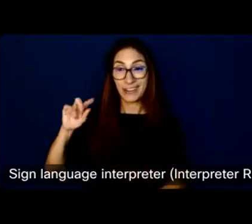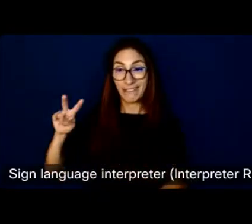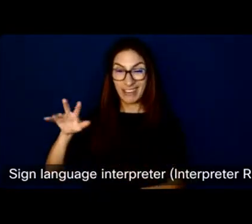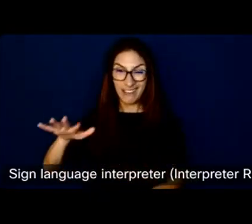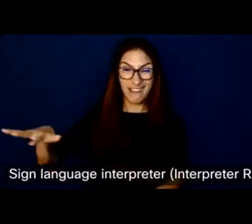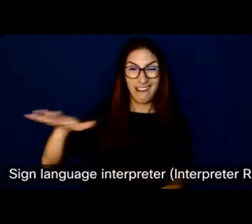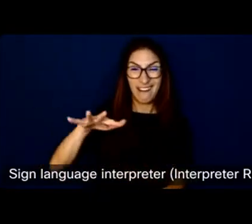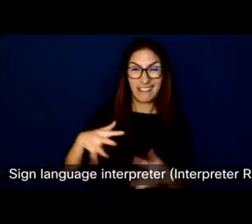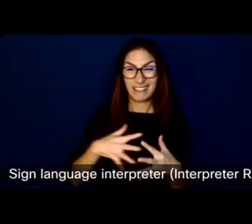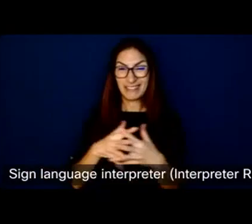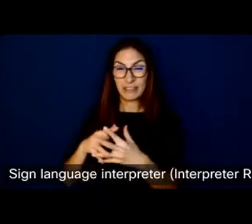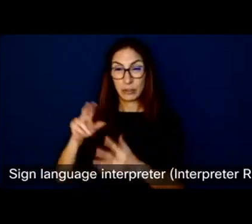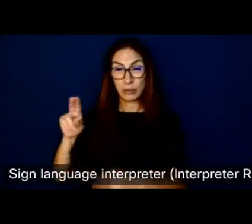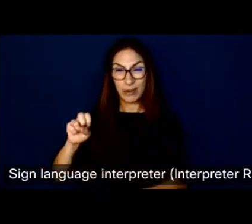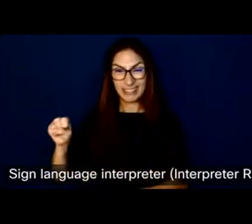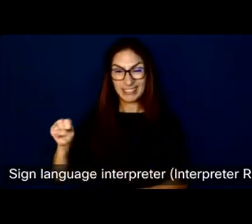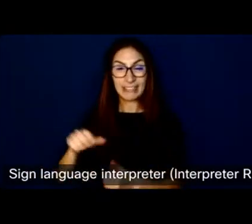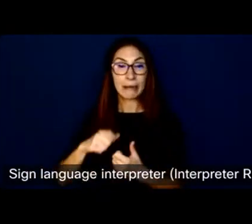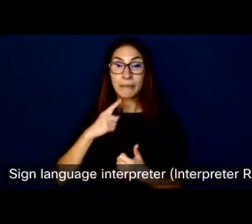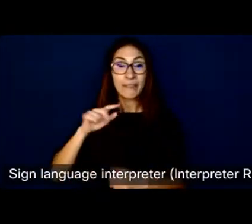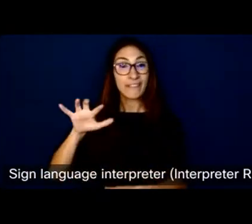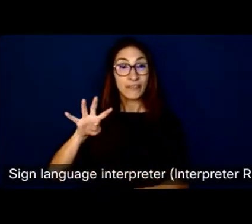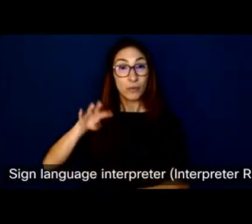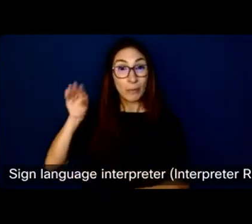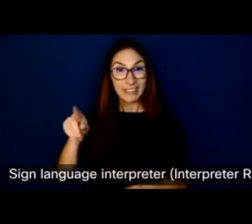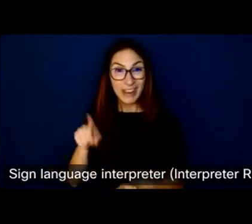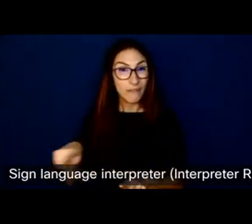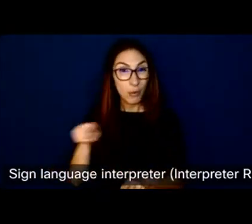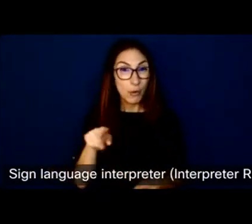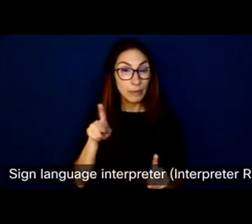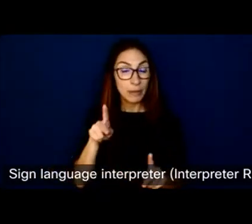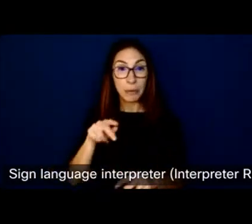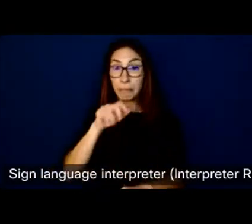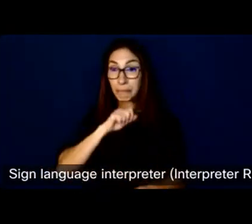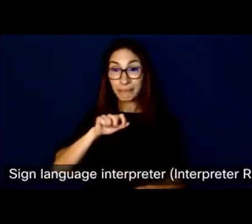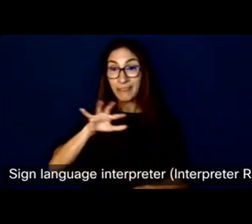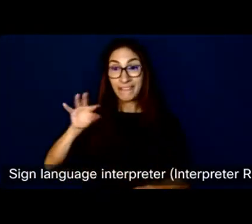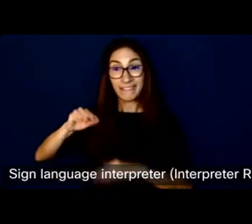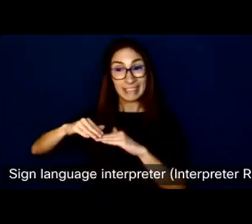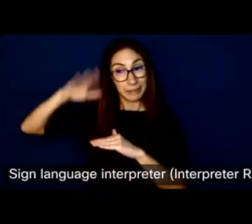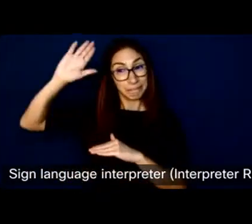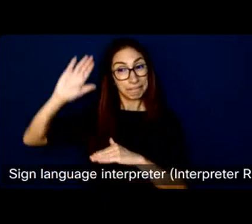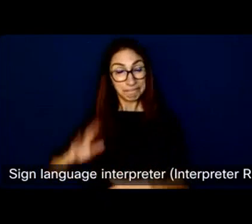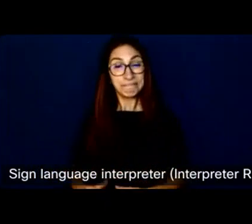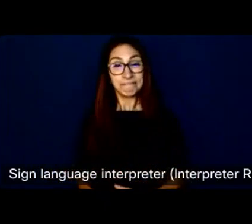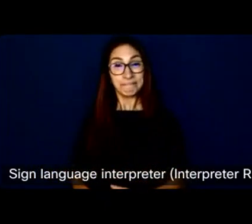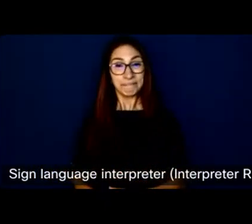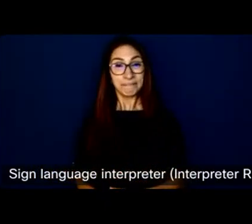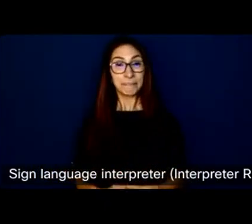those folks are 50 and older. So that's our answer. And so, now I think we're going to question and answer.